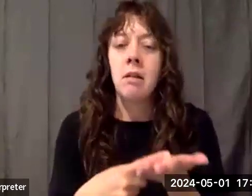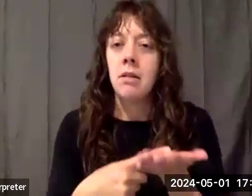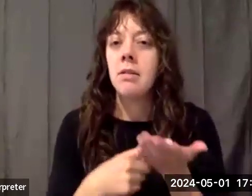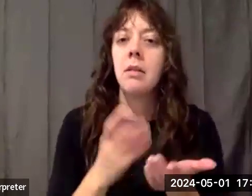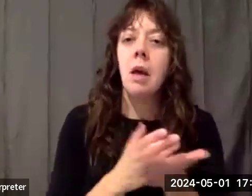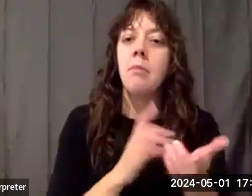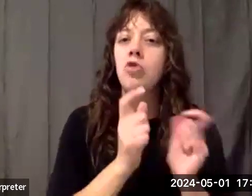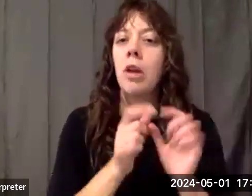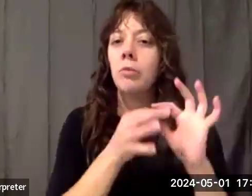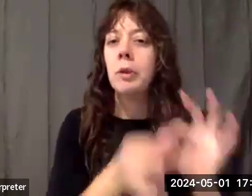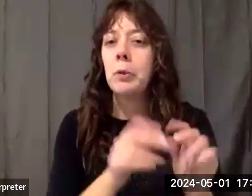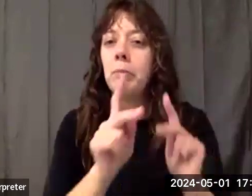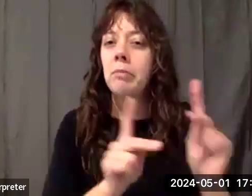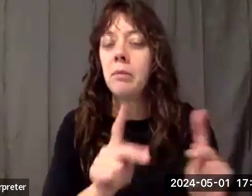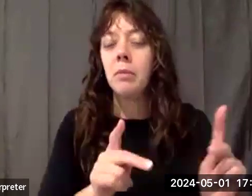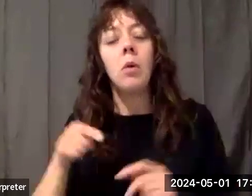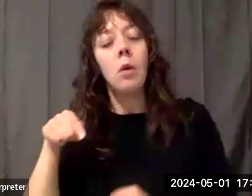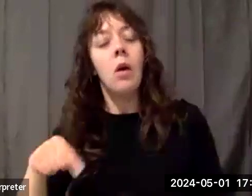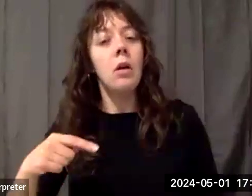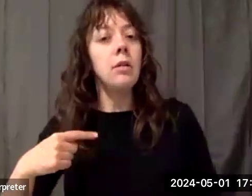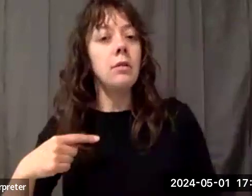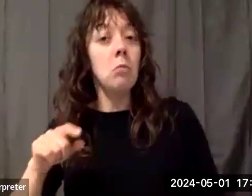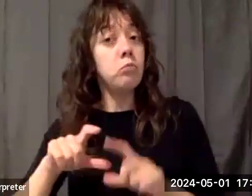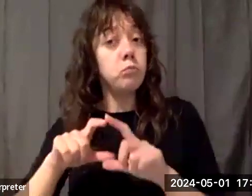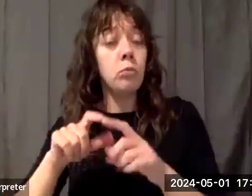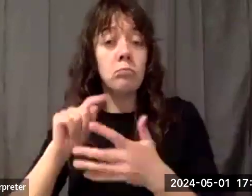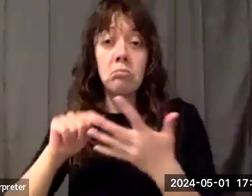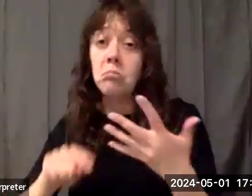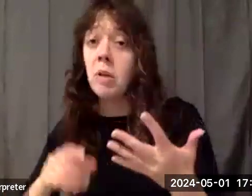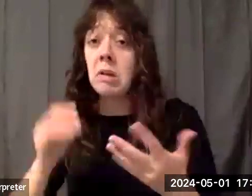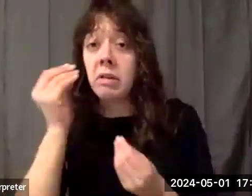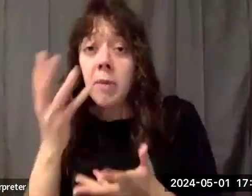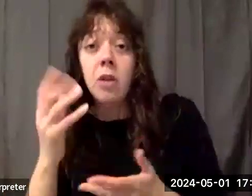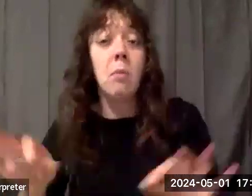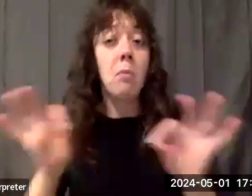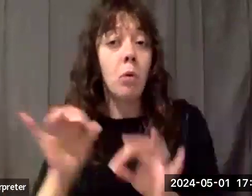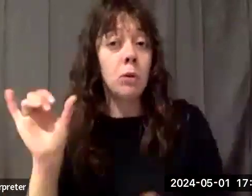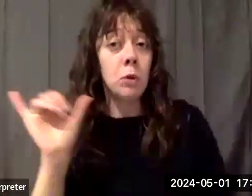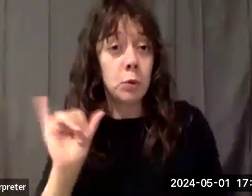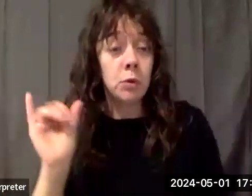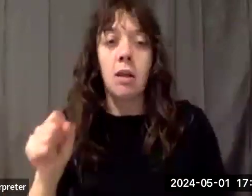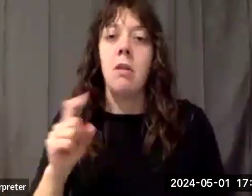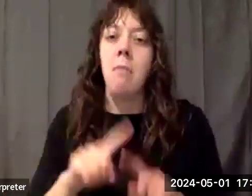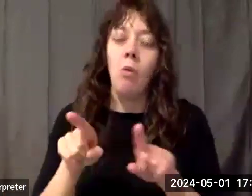the lessons that we learned about how we do the work and how we think about the work and how we talk about the work are, are equally important.